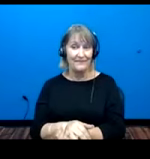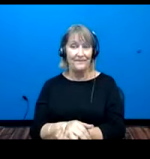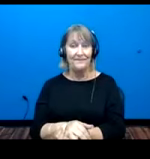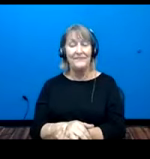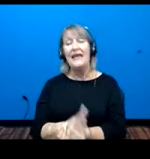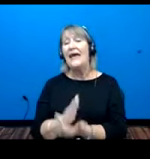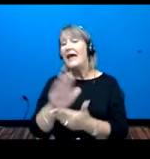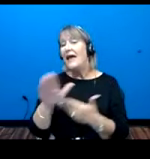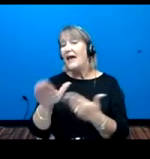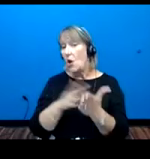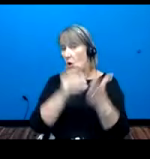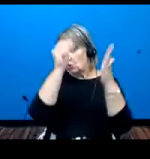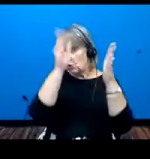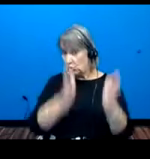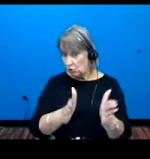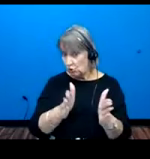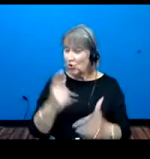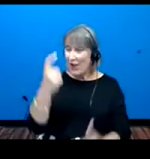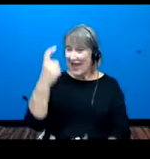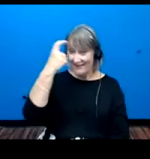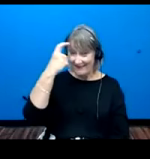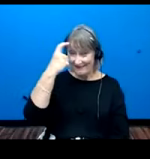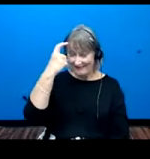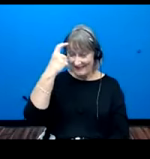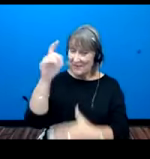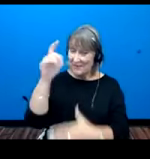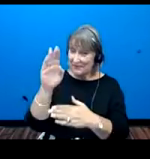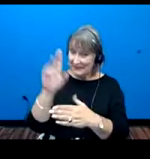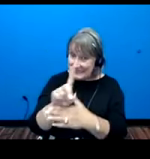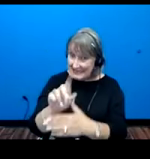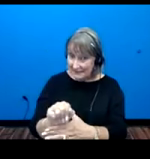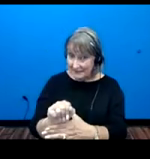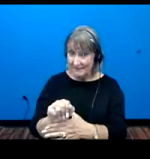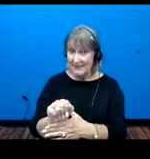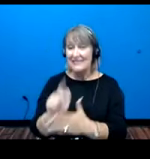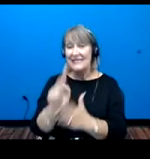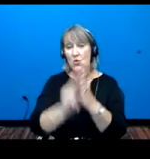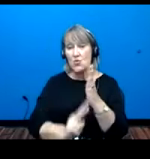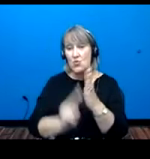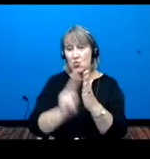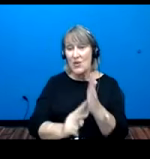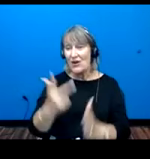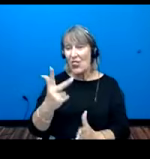only nine percent, right, we're talking nine percent read at the third grade level or higher.